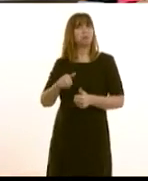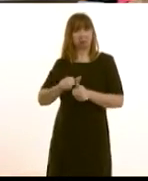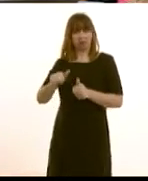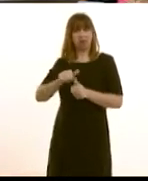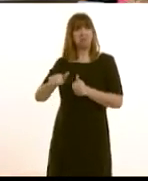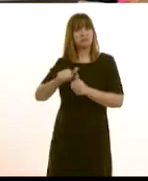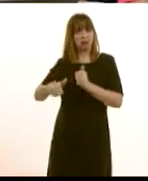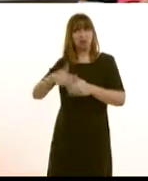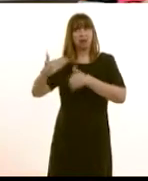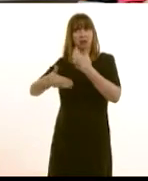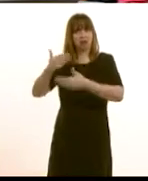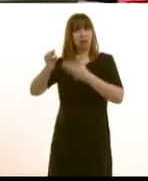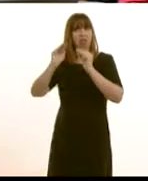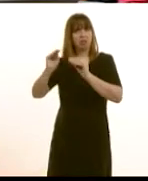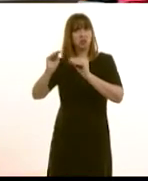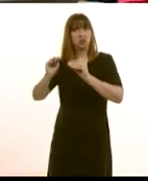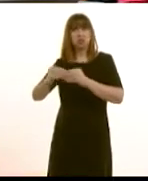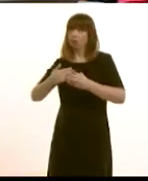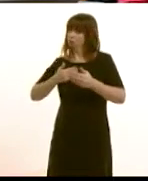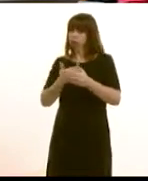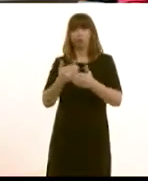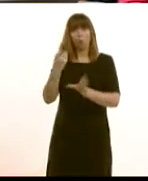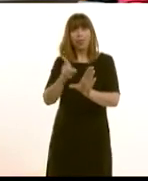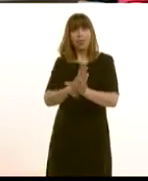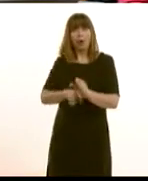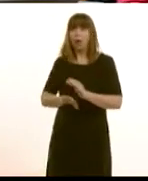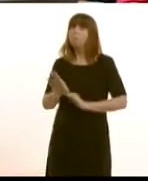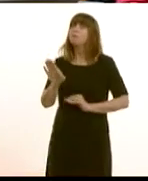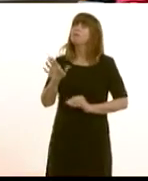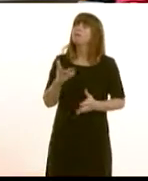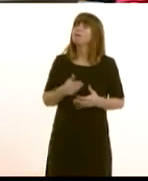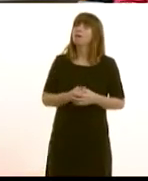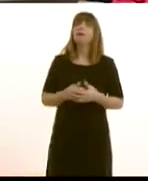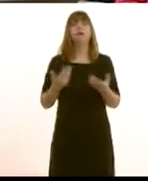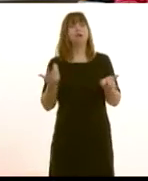in performance in just one year. So, from our point of view, we have put money into